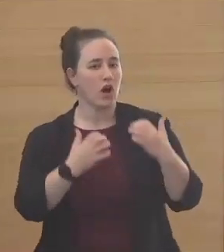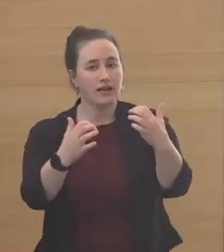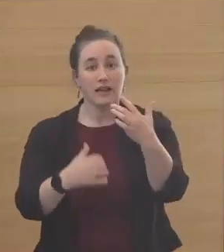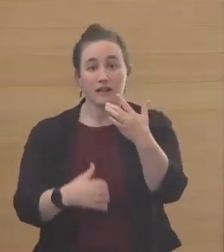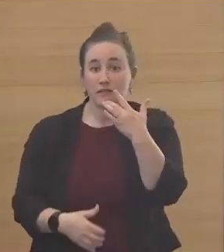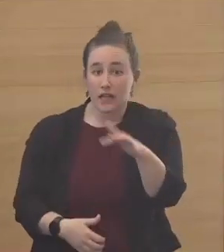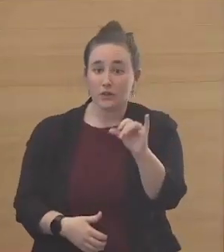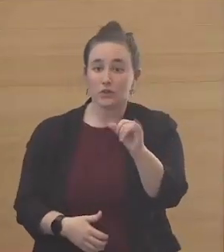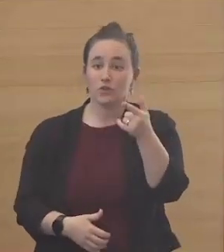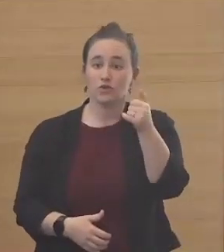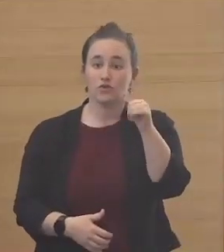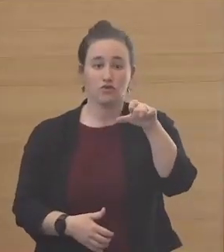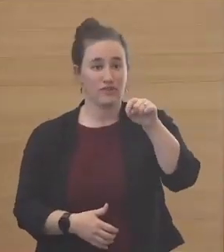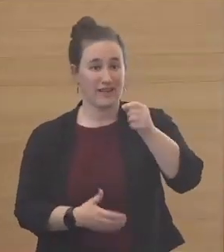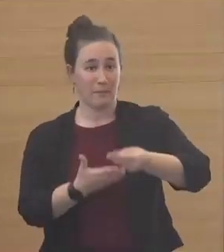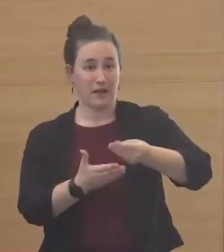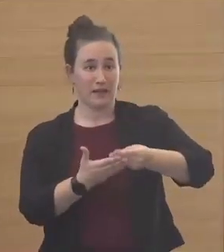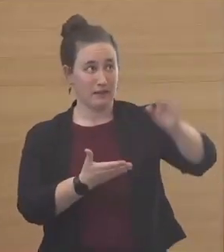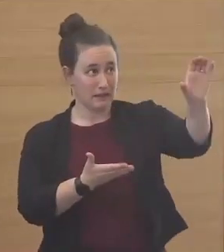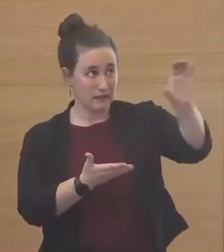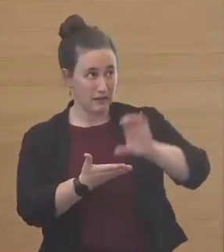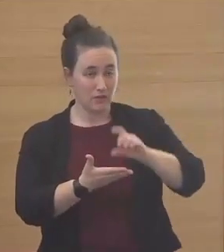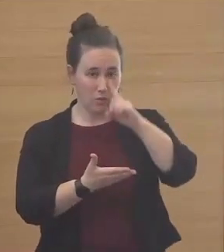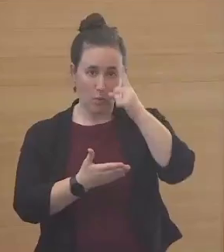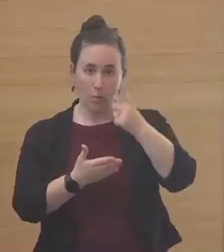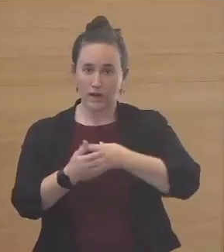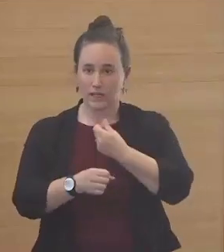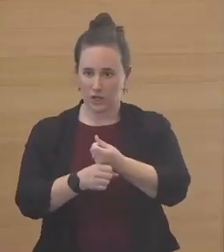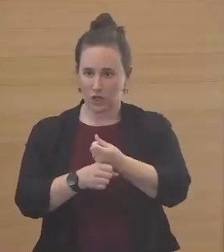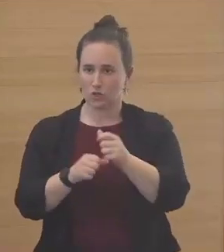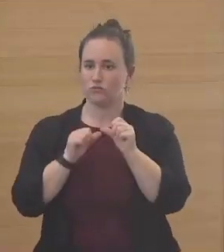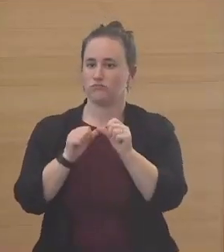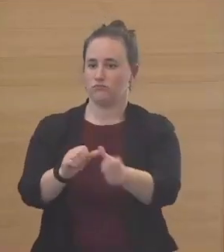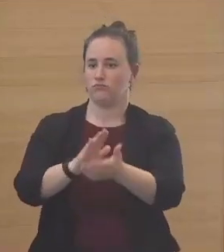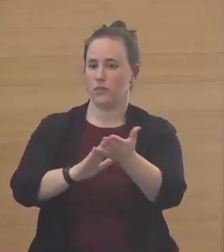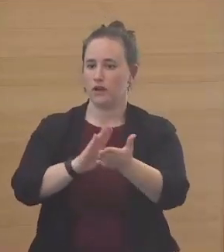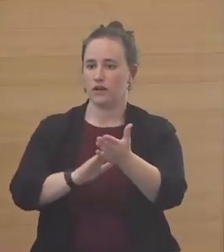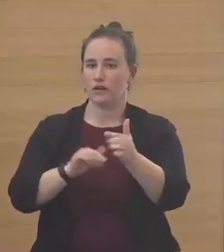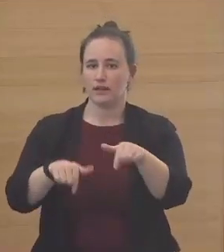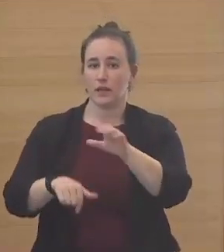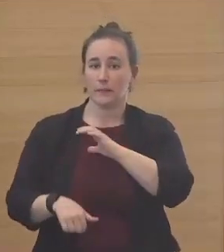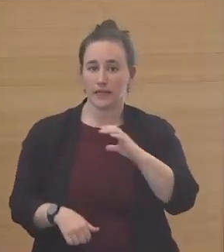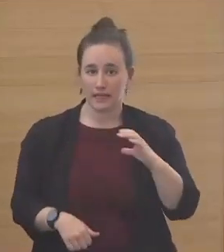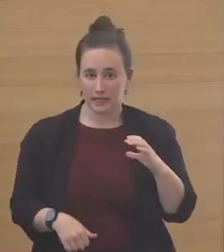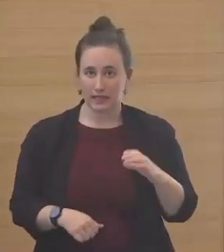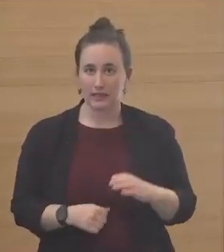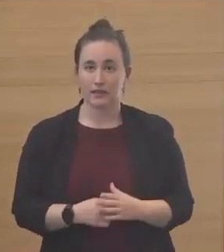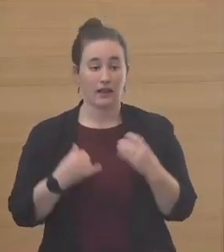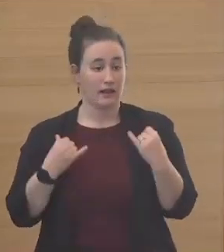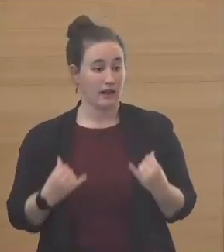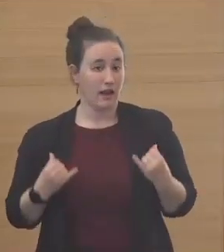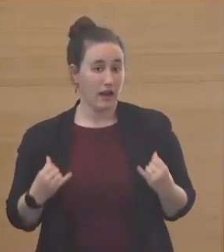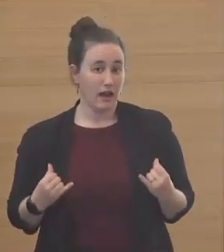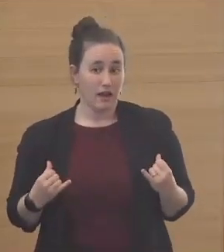grant funding for a year to support our committee. And now we really will speak to